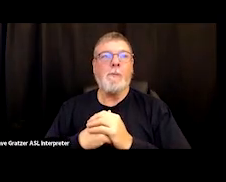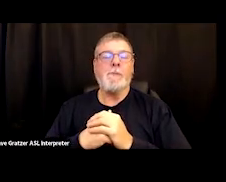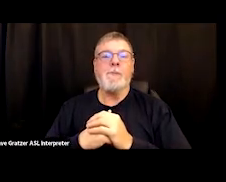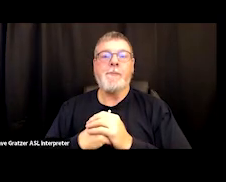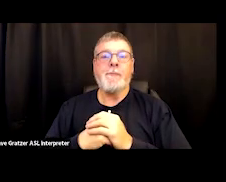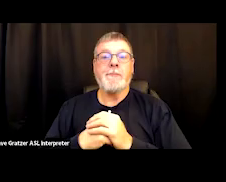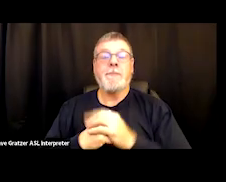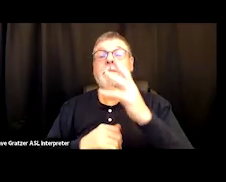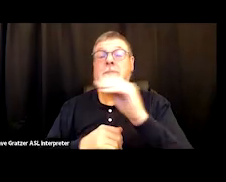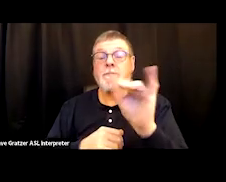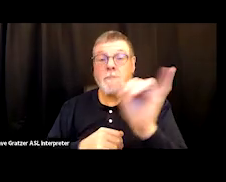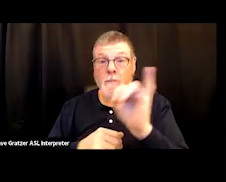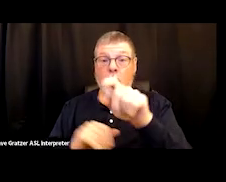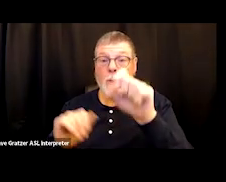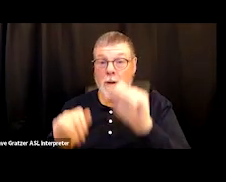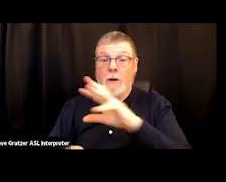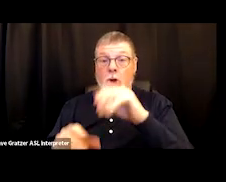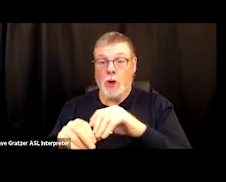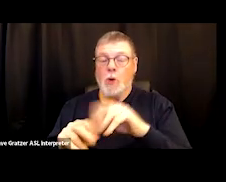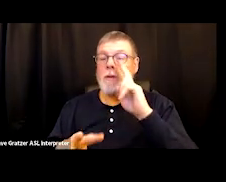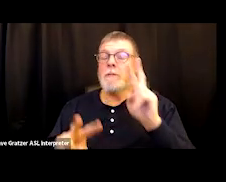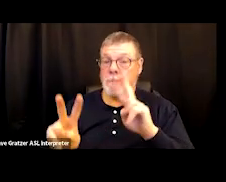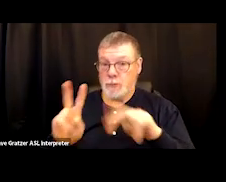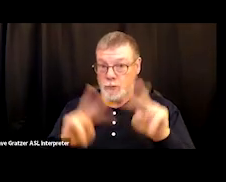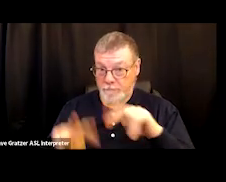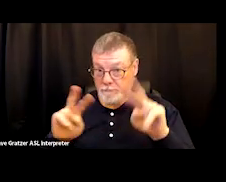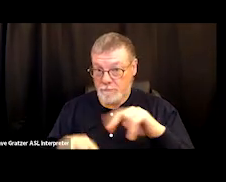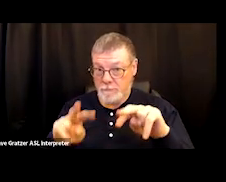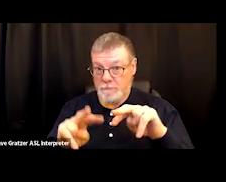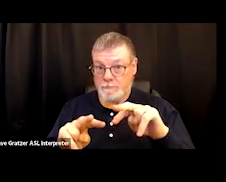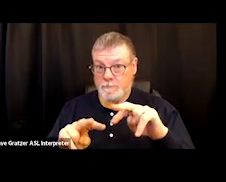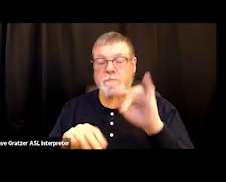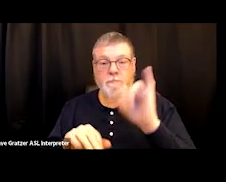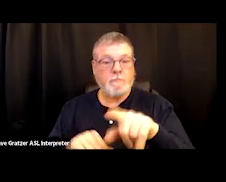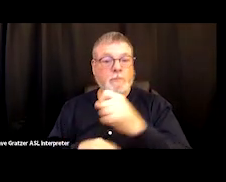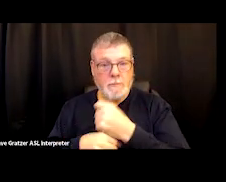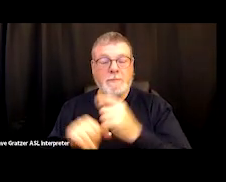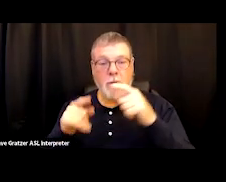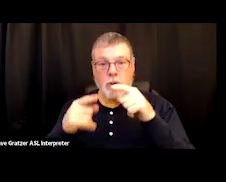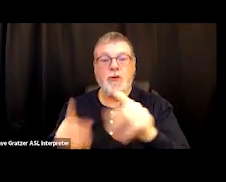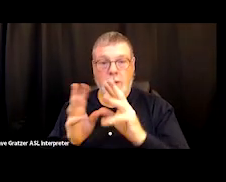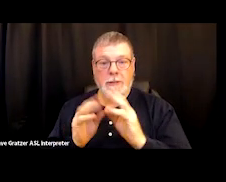You can also include a few observations that you have made during your meetings with the applicant